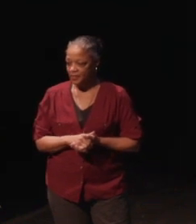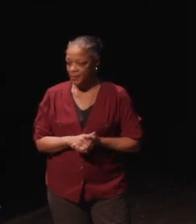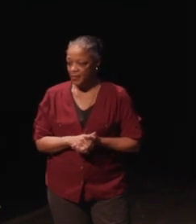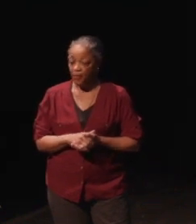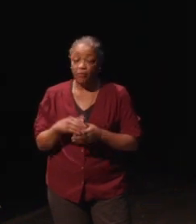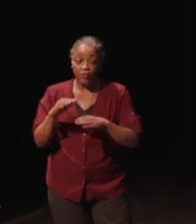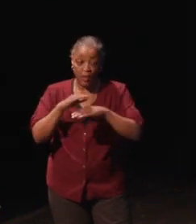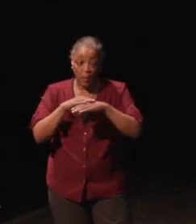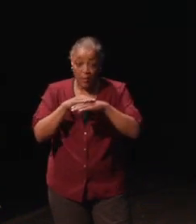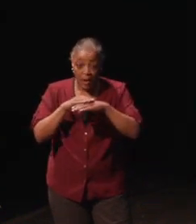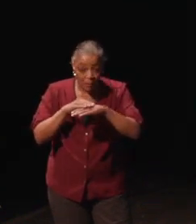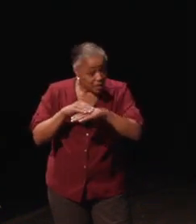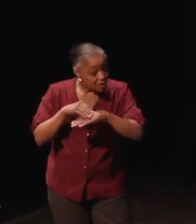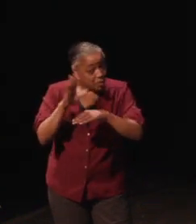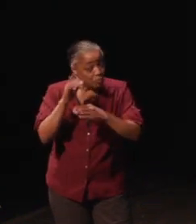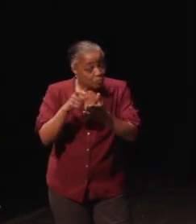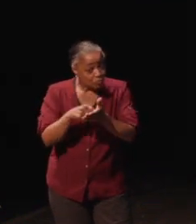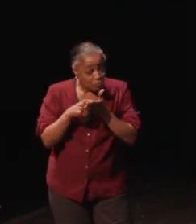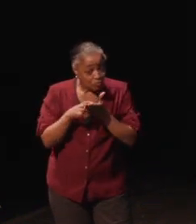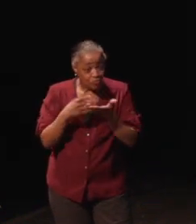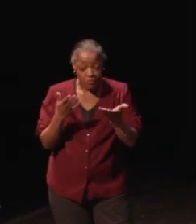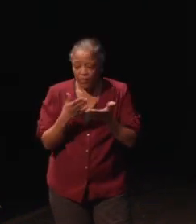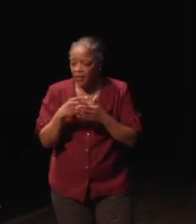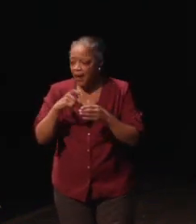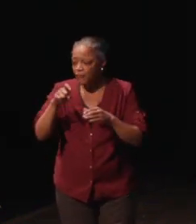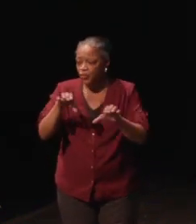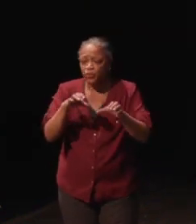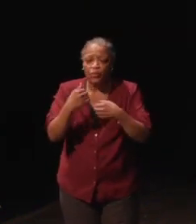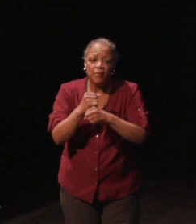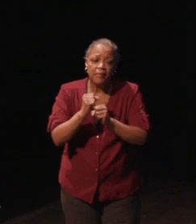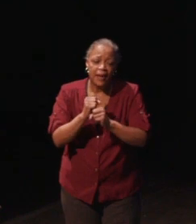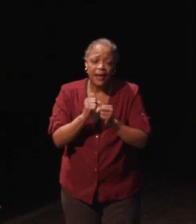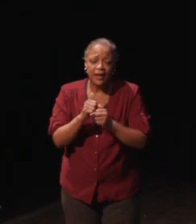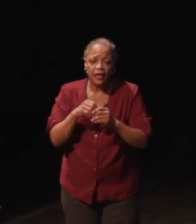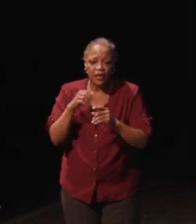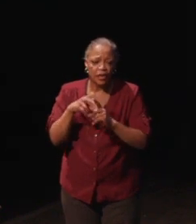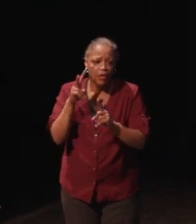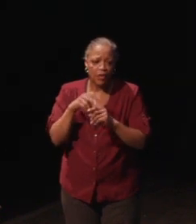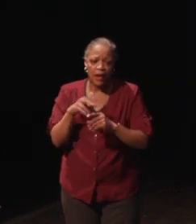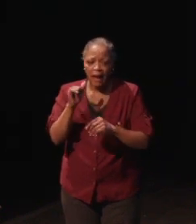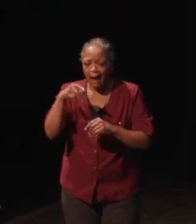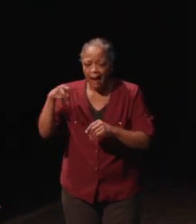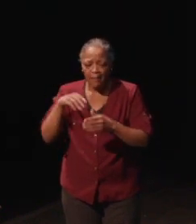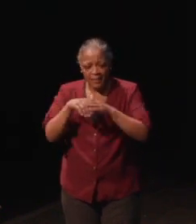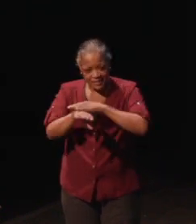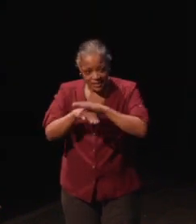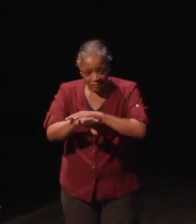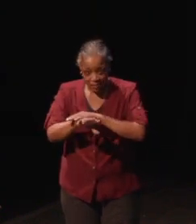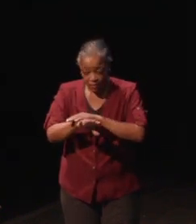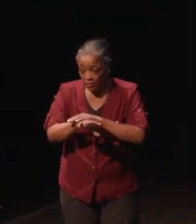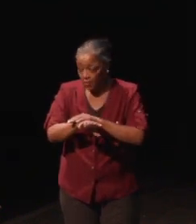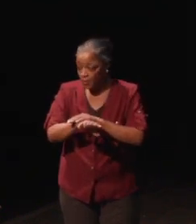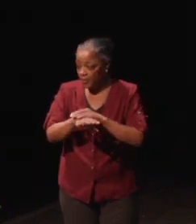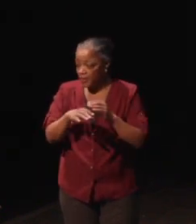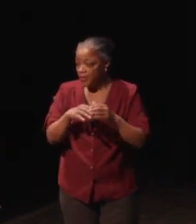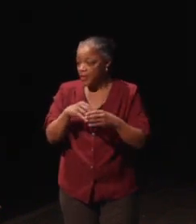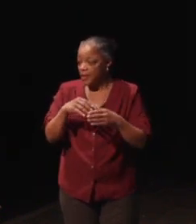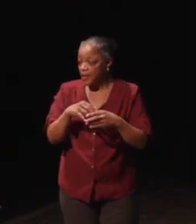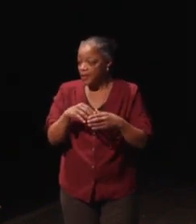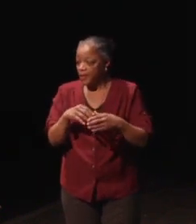And go. And the bare minimum you have to do to make your app accessible. So bare minimum I started out with is marking up your UI.